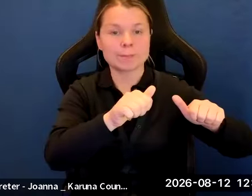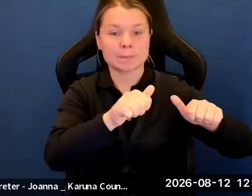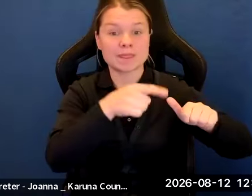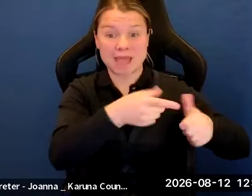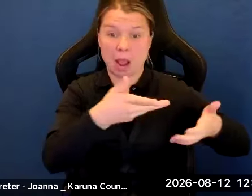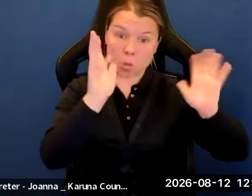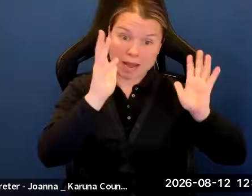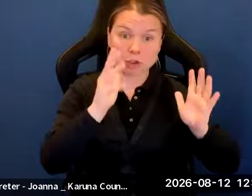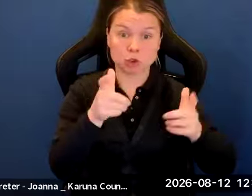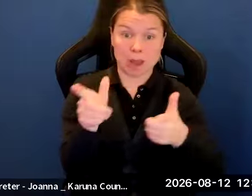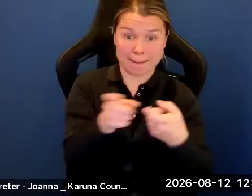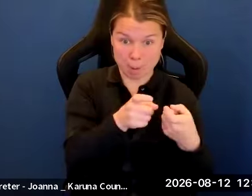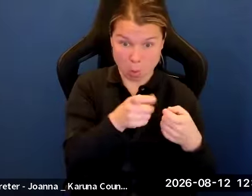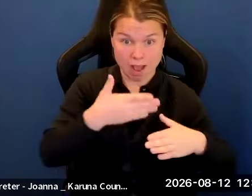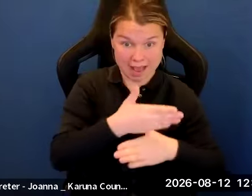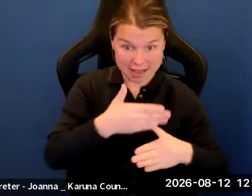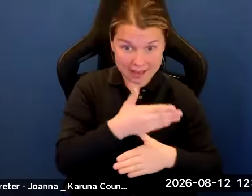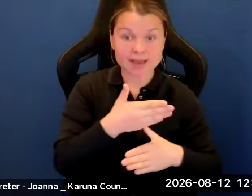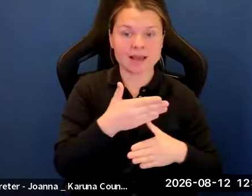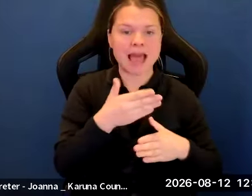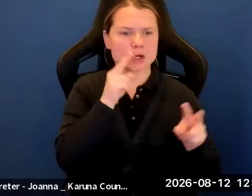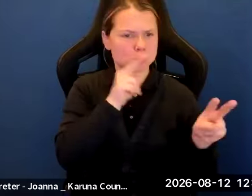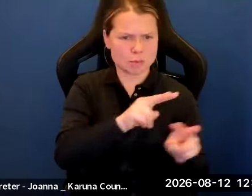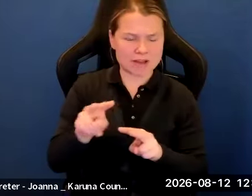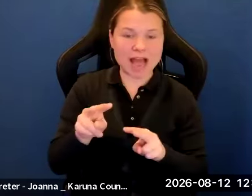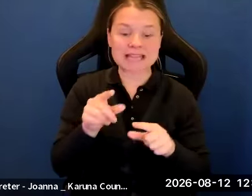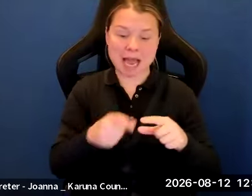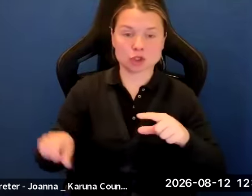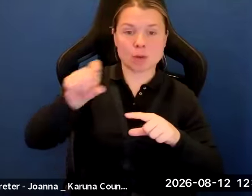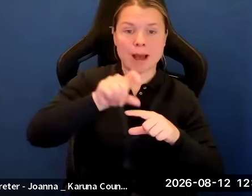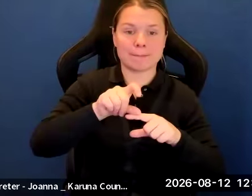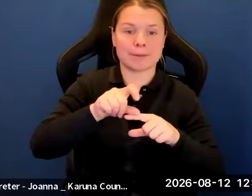institution confirm that it is willing to employ and